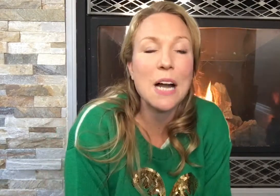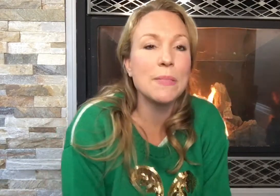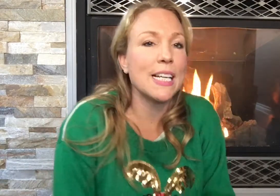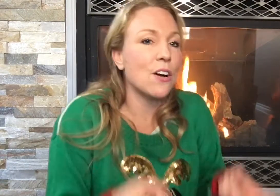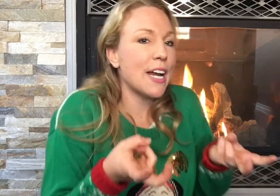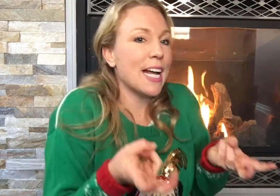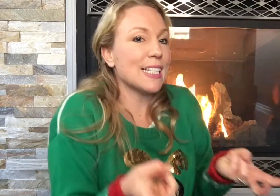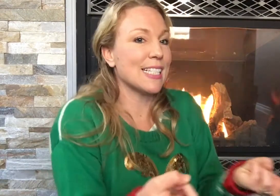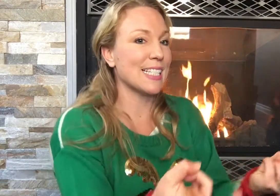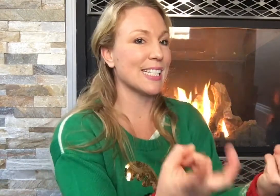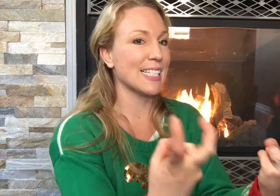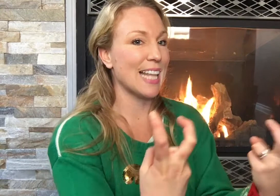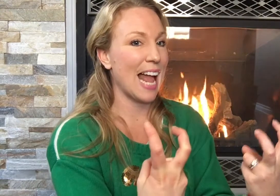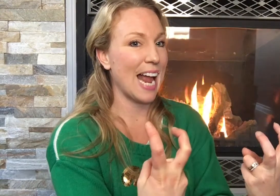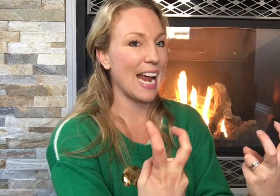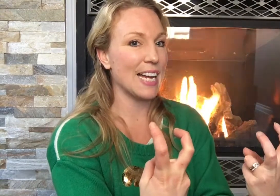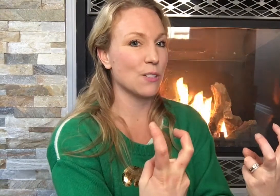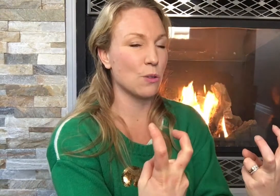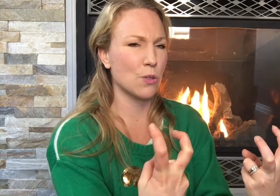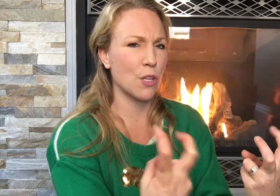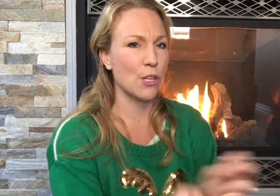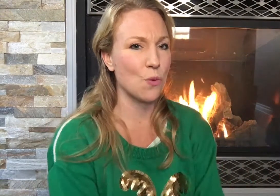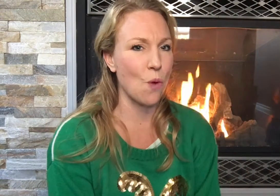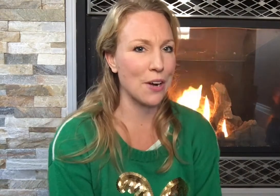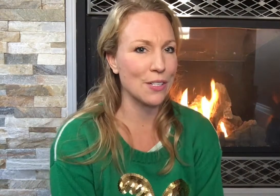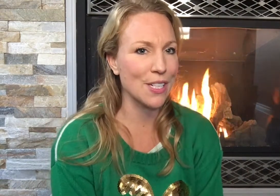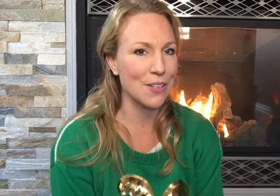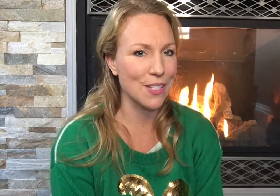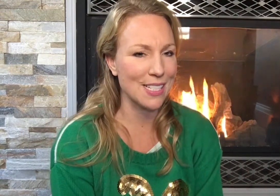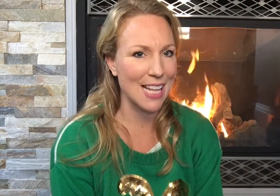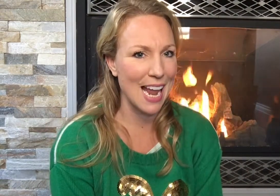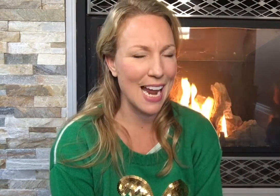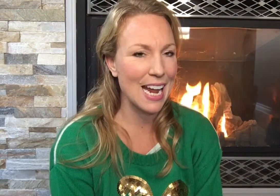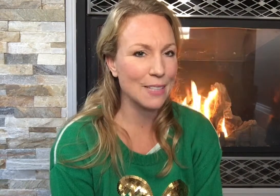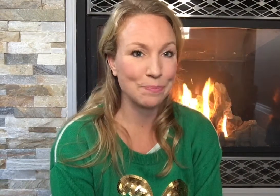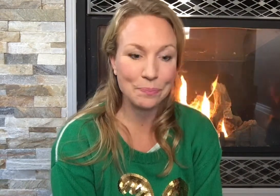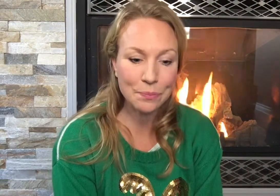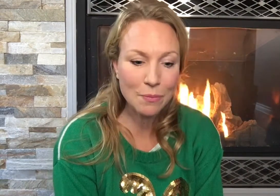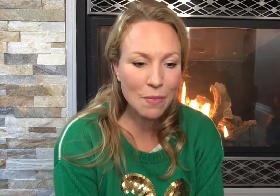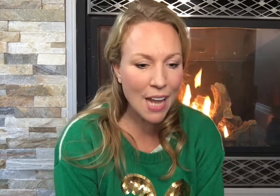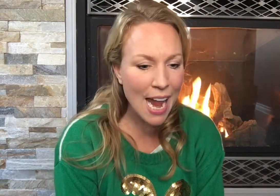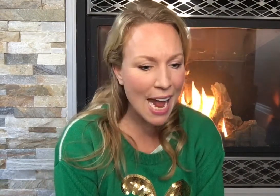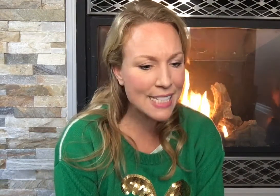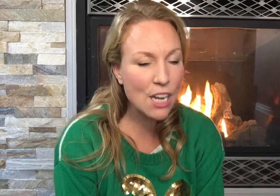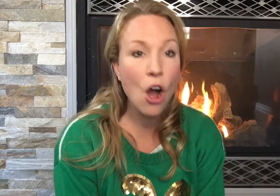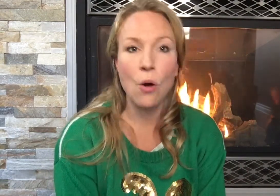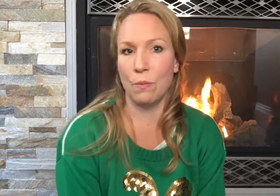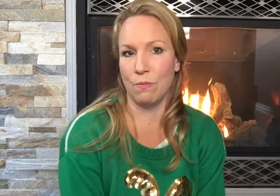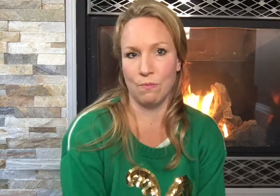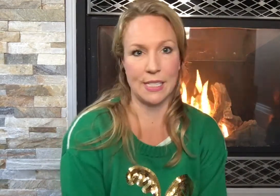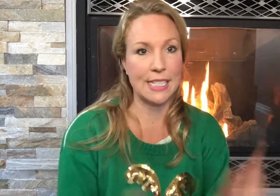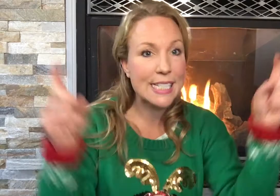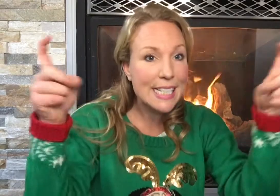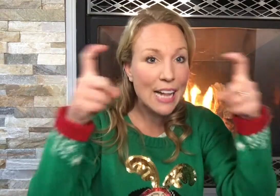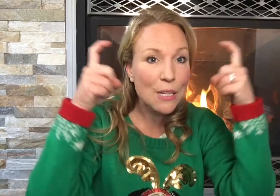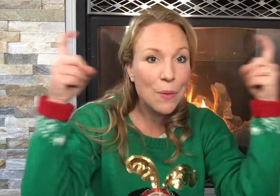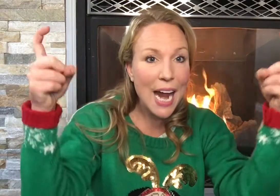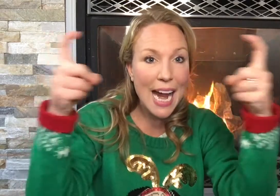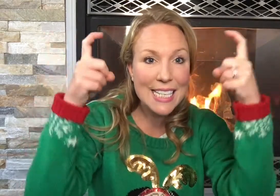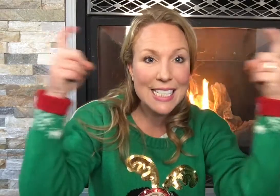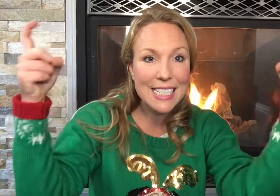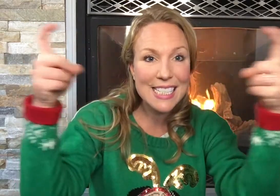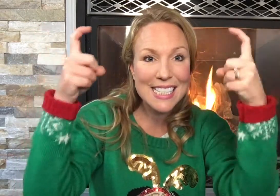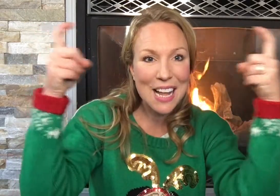comes in on a SLEIGH, so those are the little runners under the sleigh. And CELEBRATE, CELBRATE,